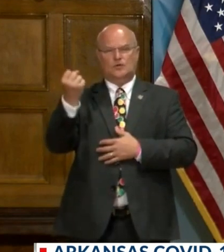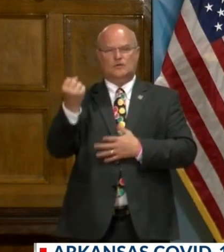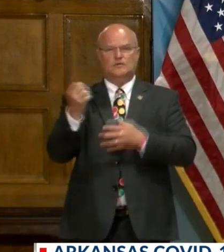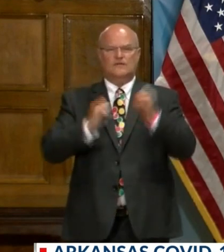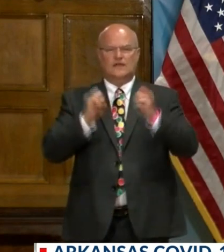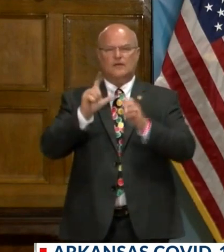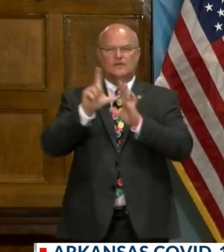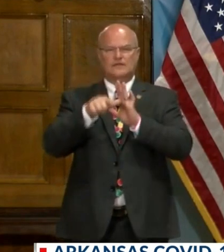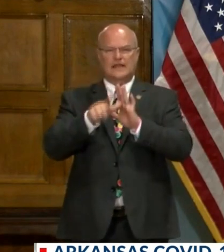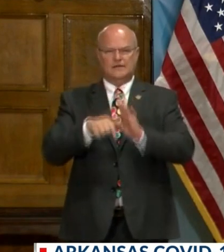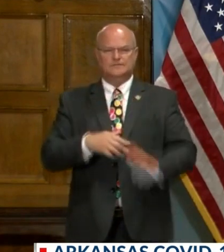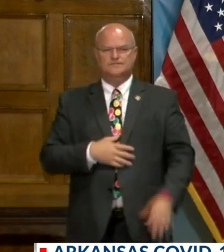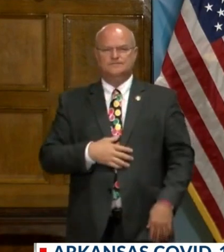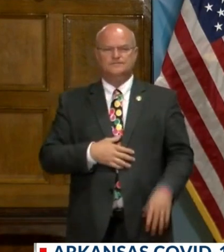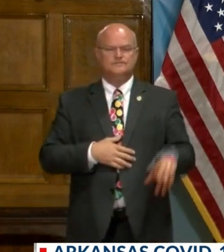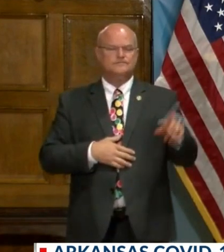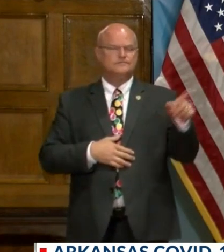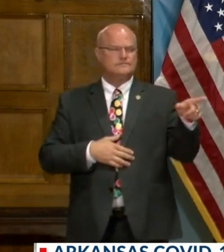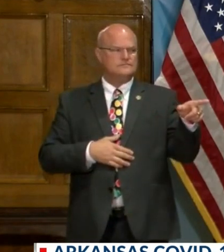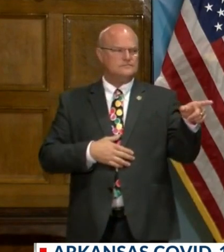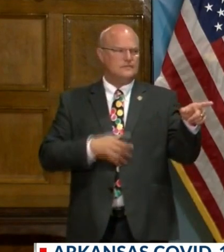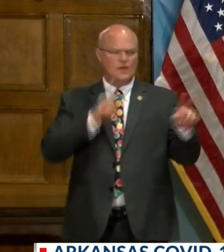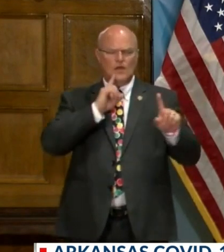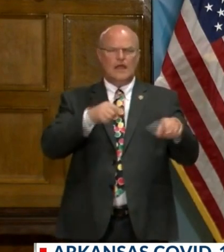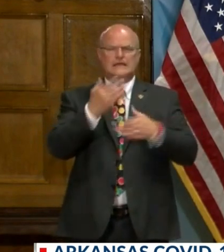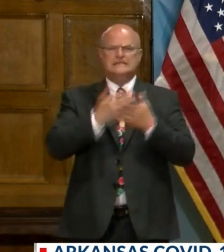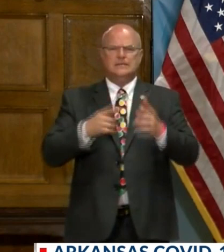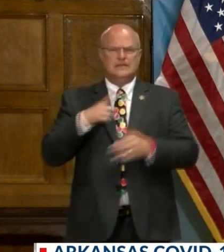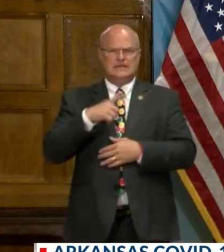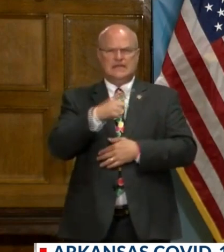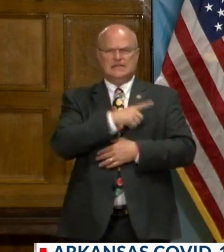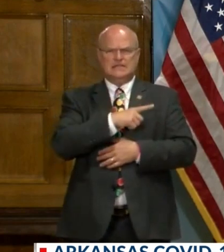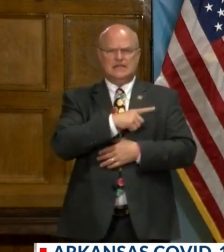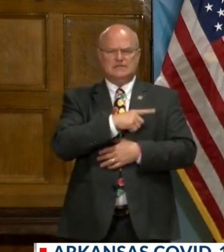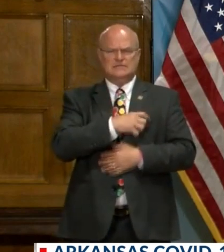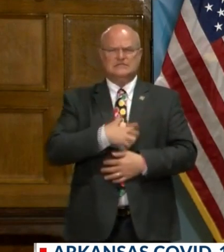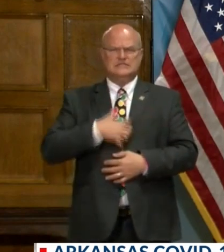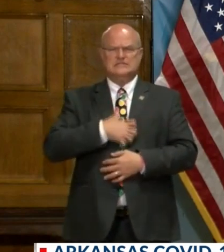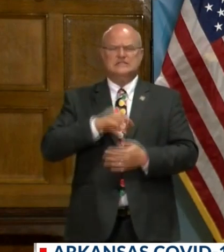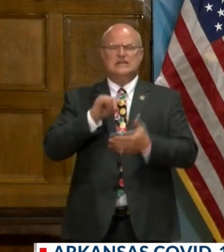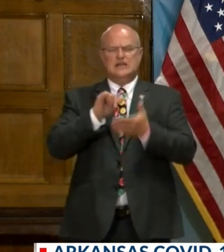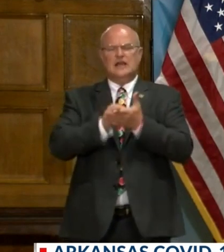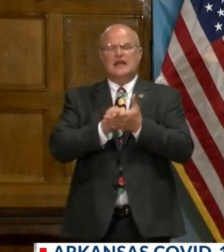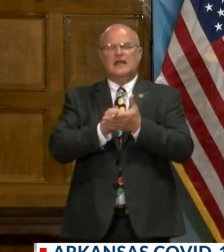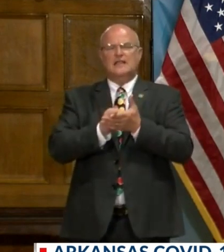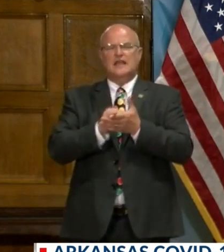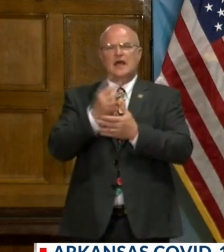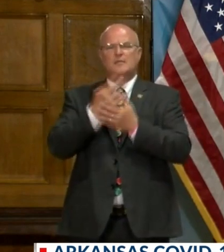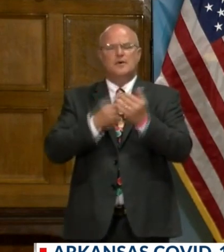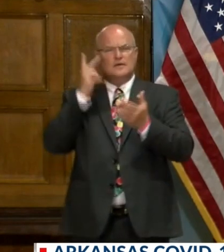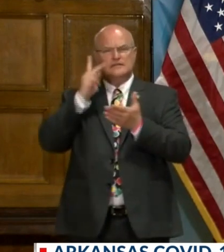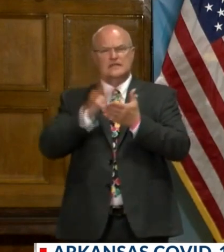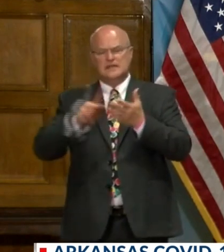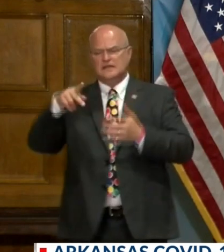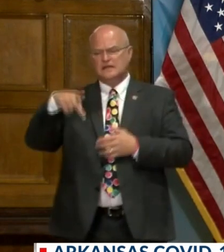NECESSITY OF ARTICULATING WHAT WE NEED TO DO IN NOVEMBER AND WE'LL EVALUATE THAT.